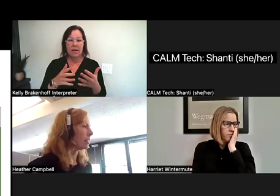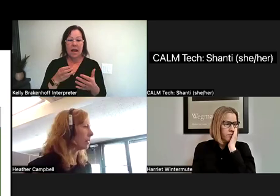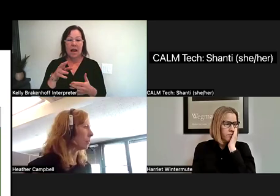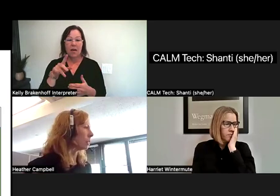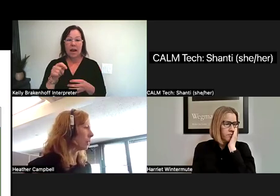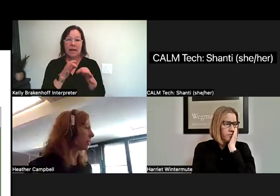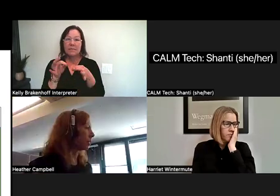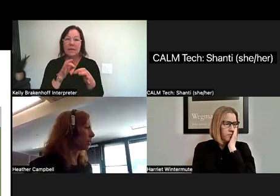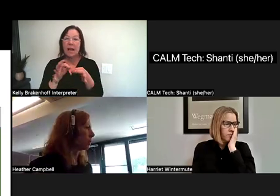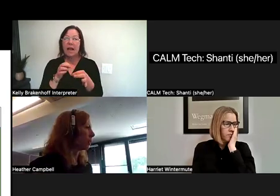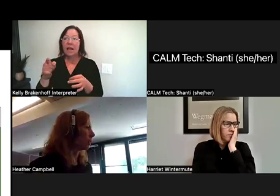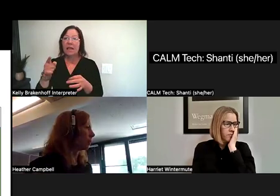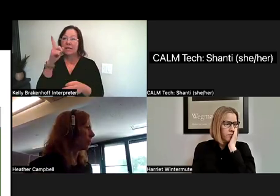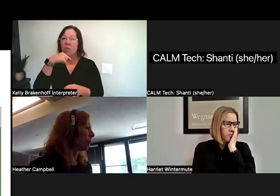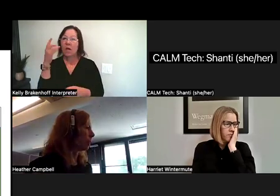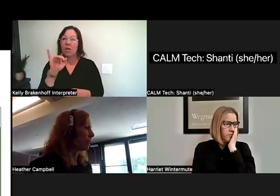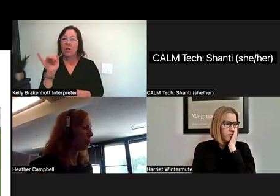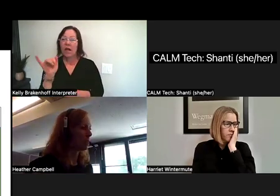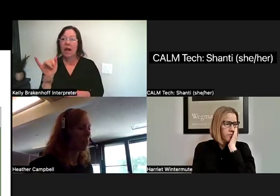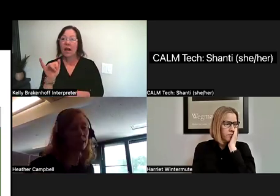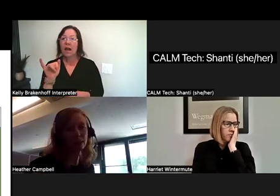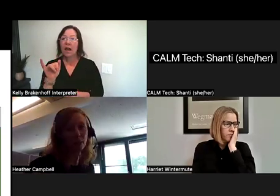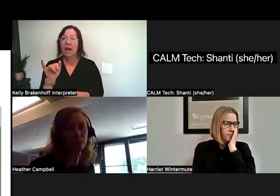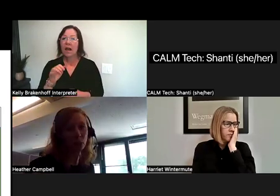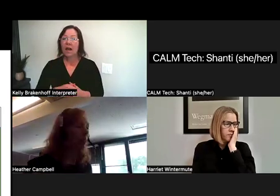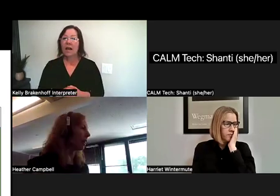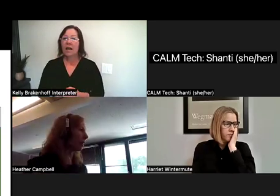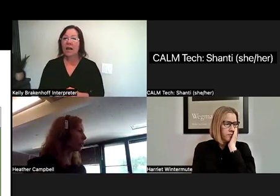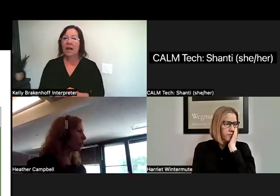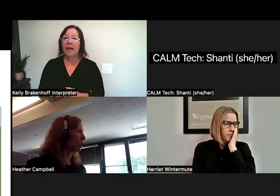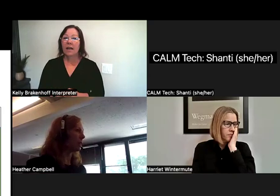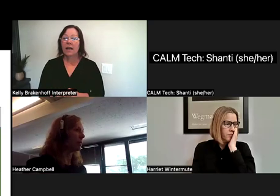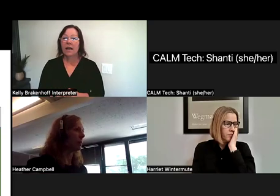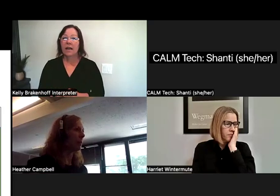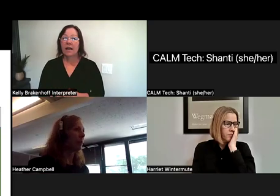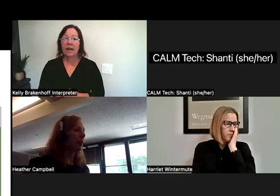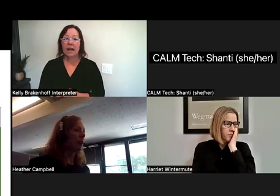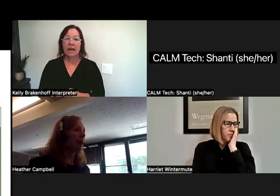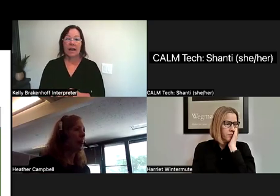this is the result. This is what the priority matrix ends up looking like in Google sheets.